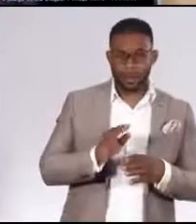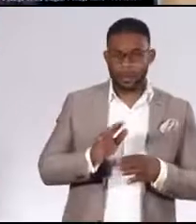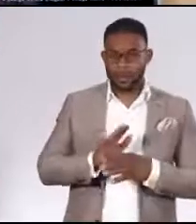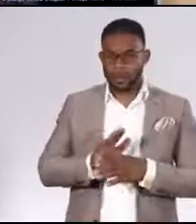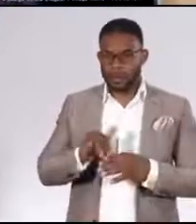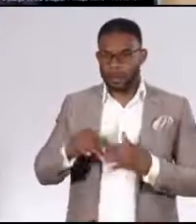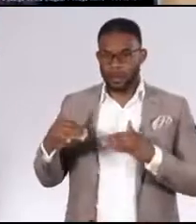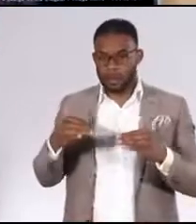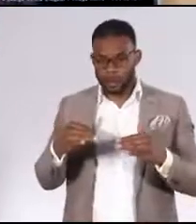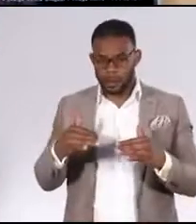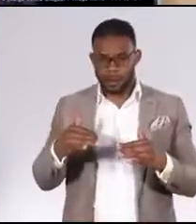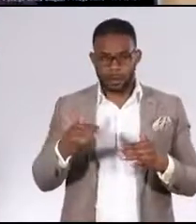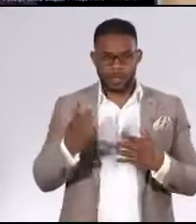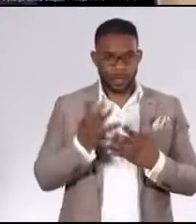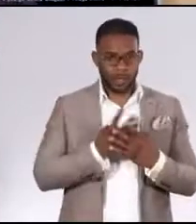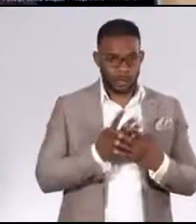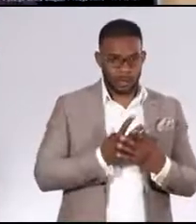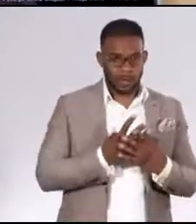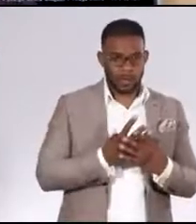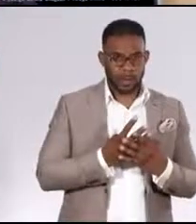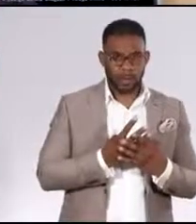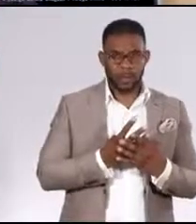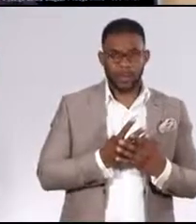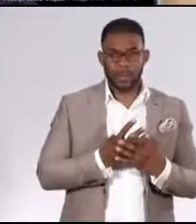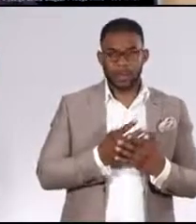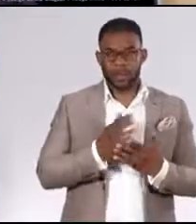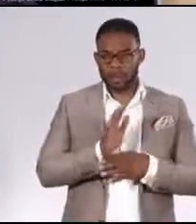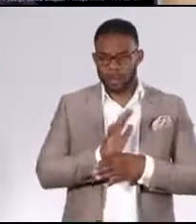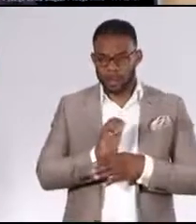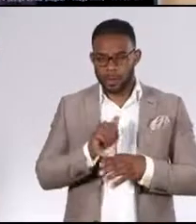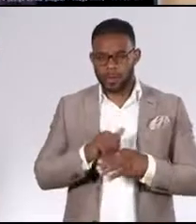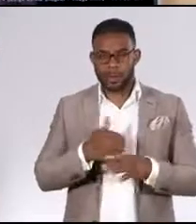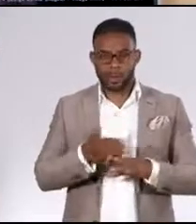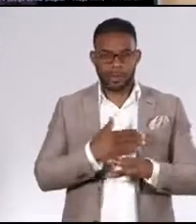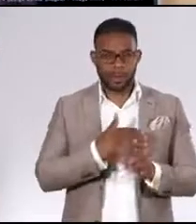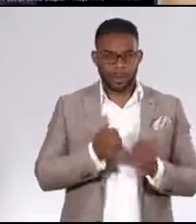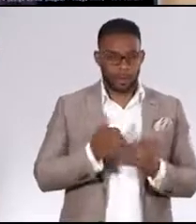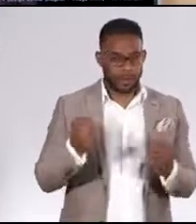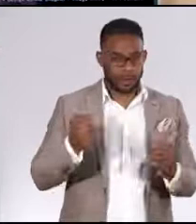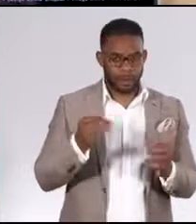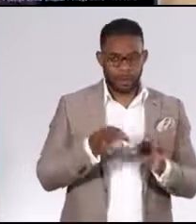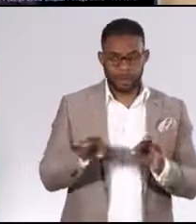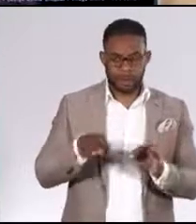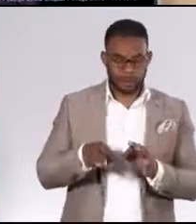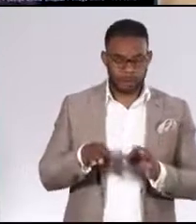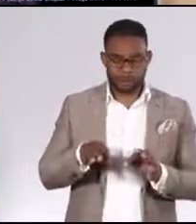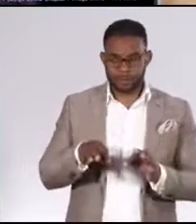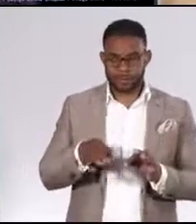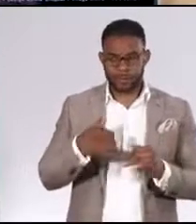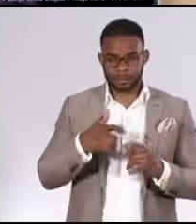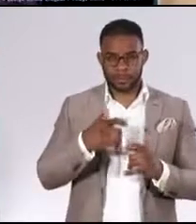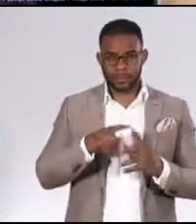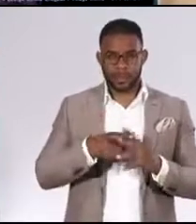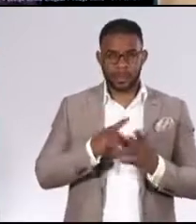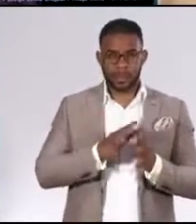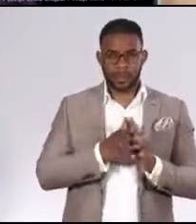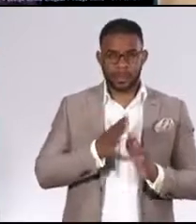and The screening got the movies in the events without class captions was starting to be almost impossible.